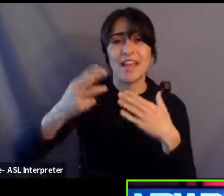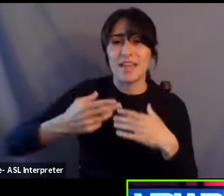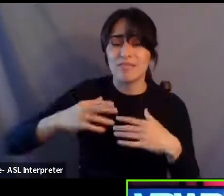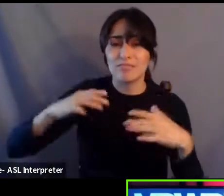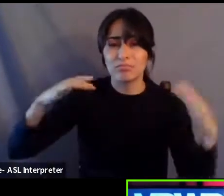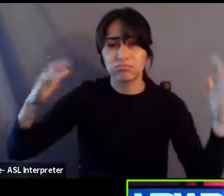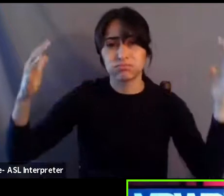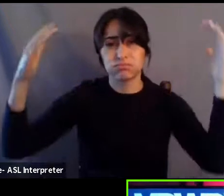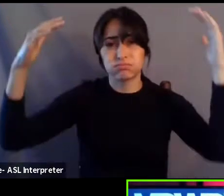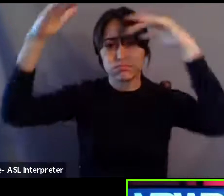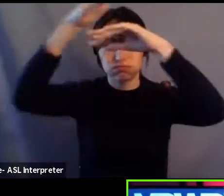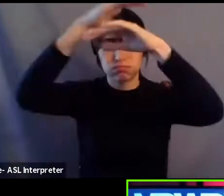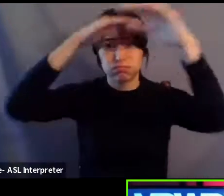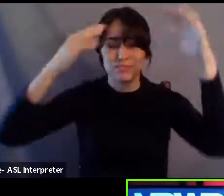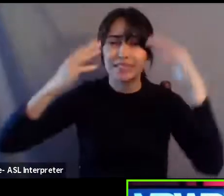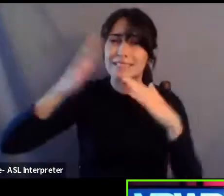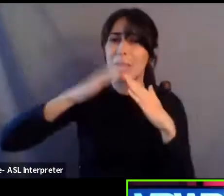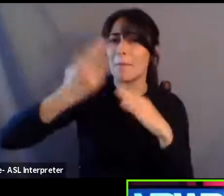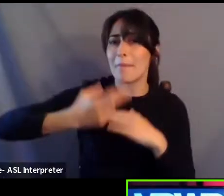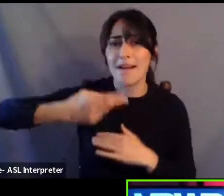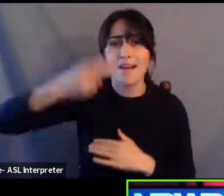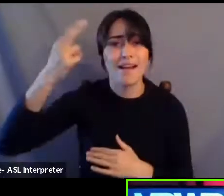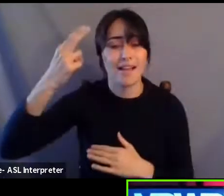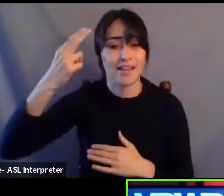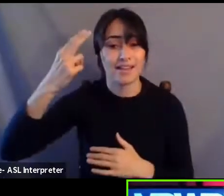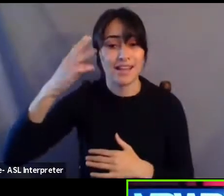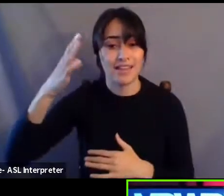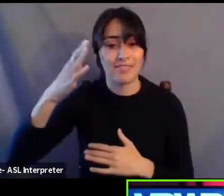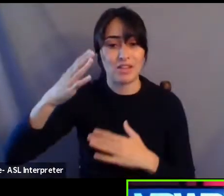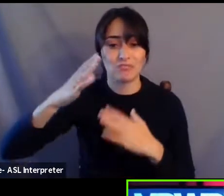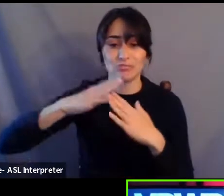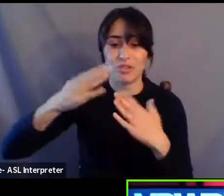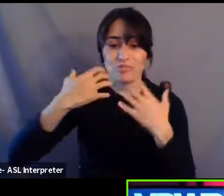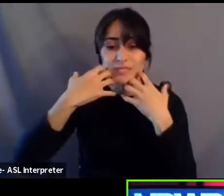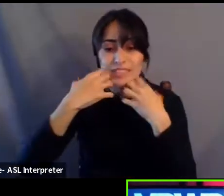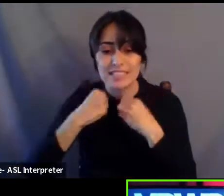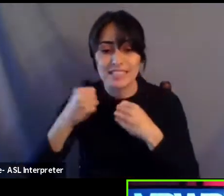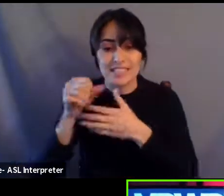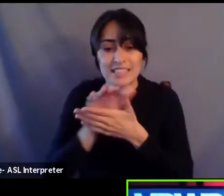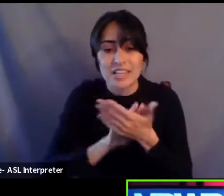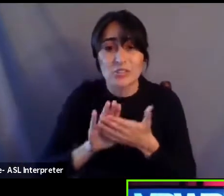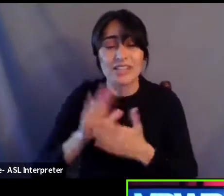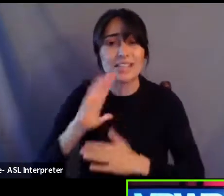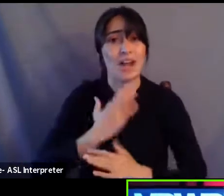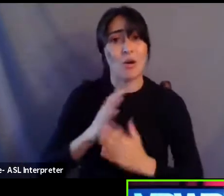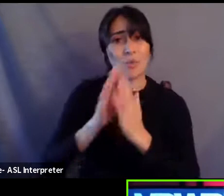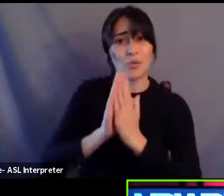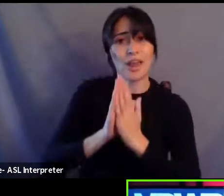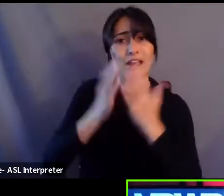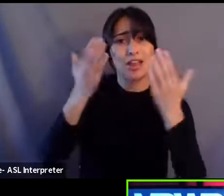and they are believed to be the most sacred but they also deliver the prayers of us to the creator